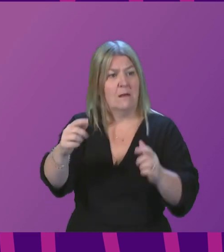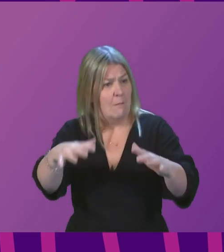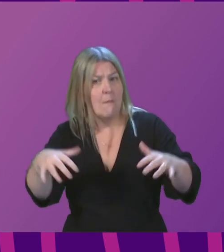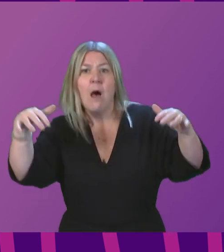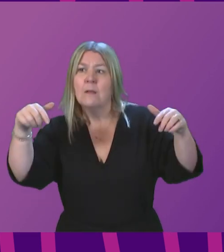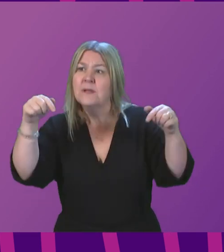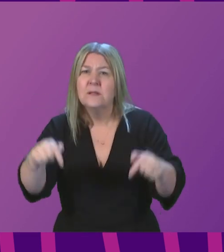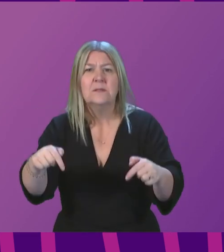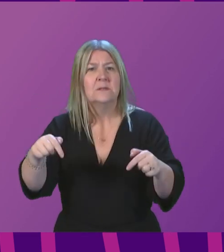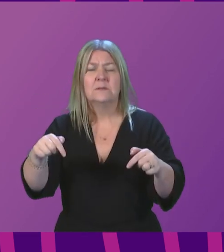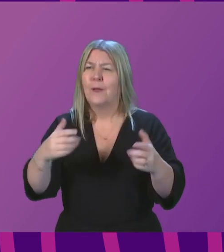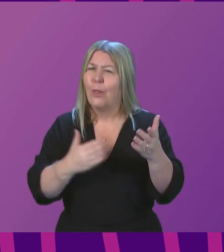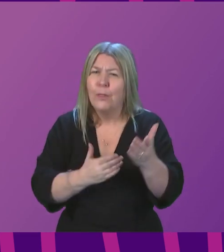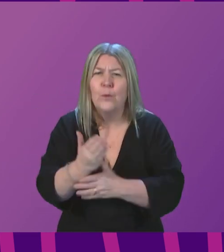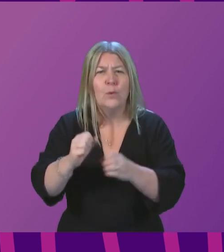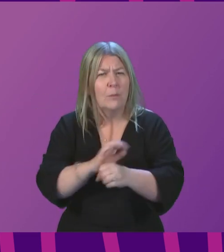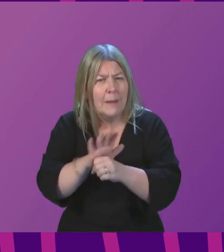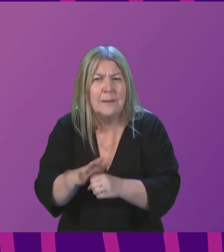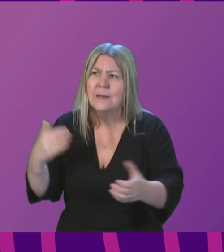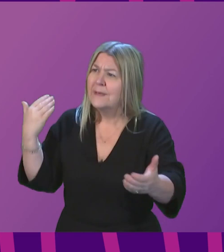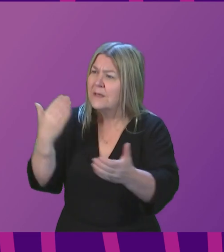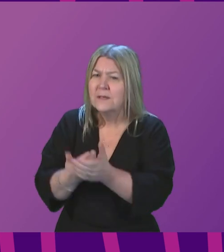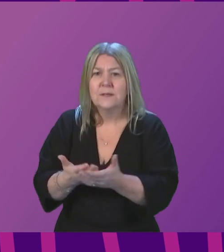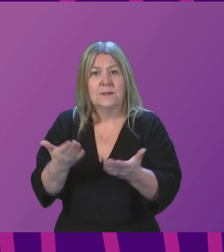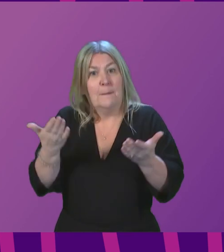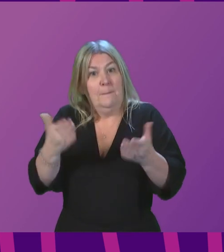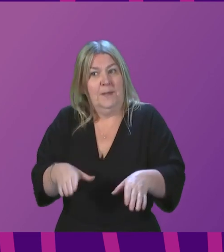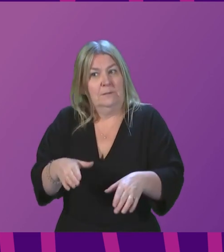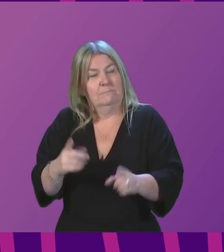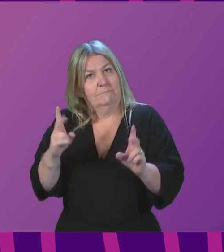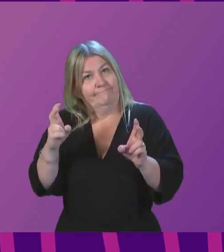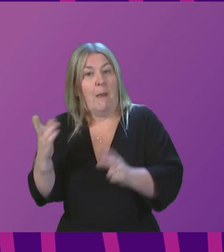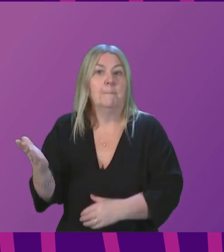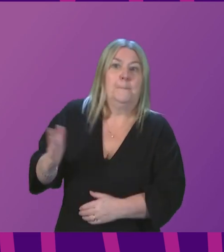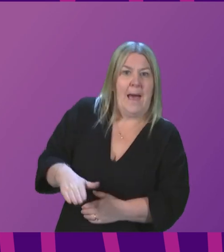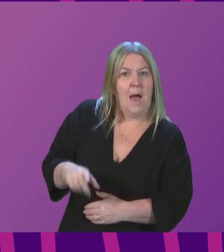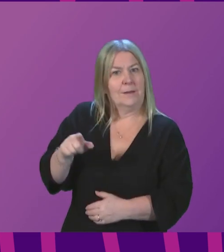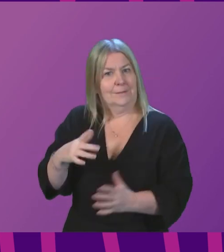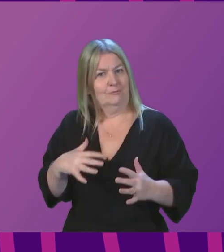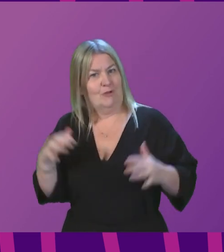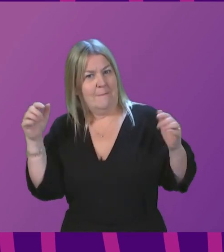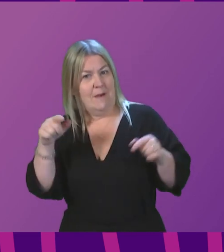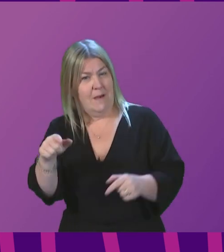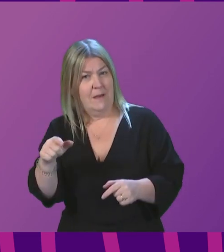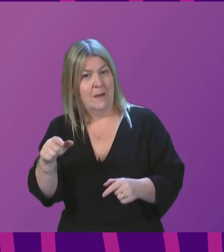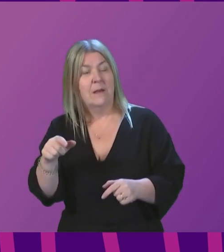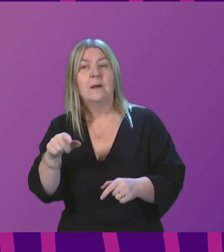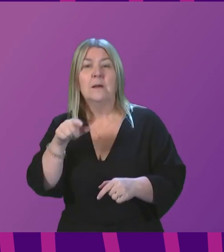the management of the pandemic and has opposed the decisions that the Scottish Government